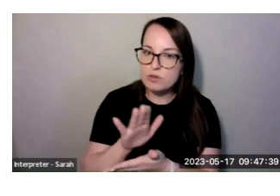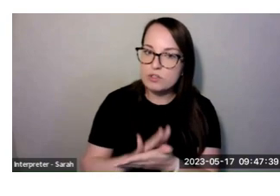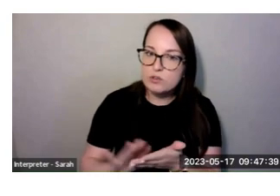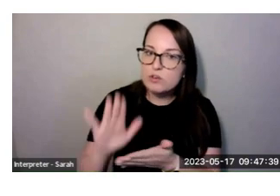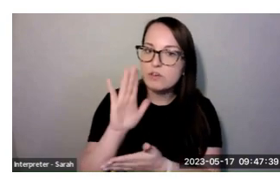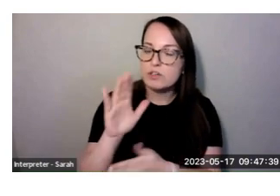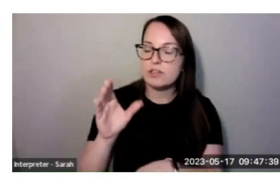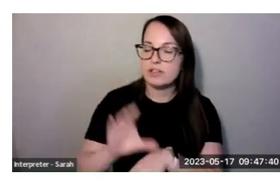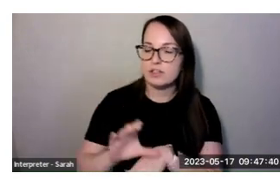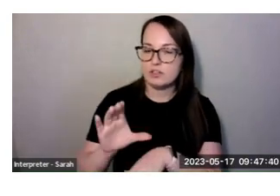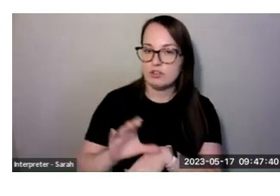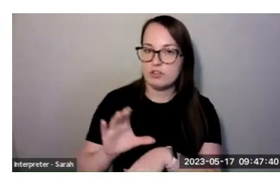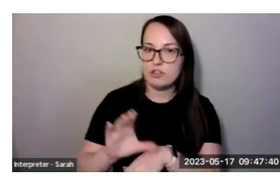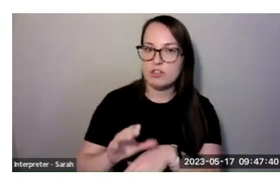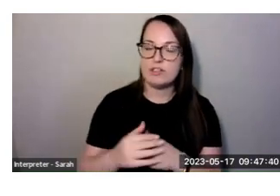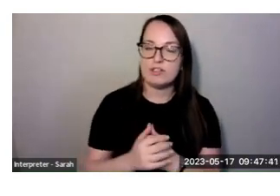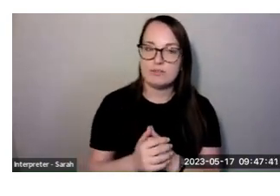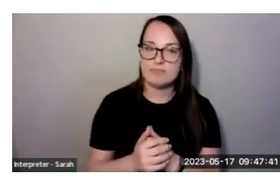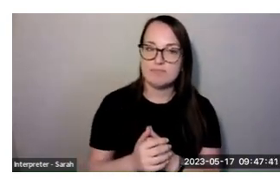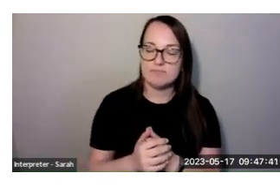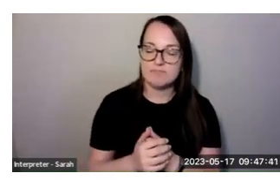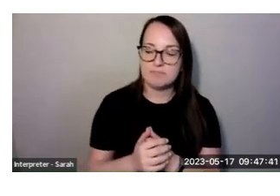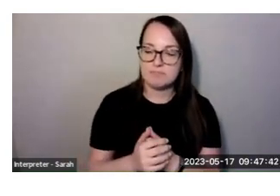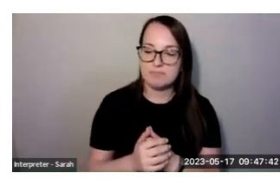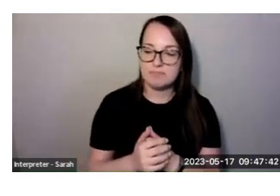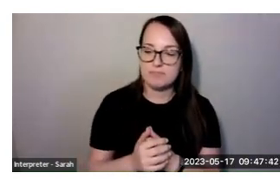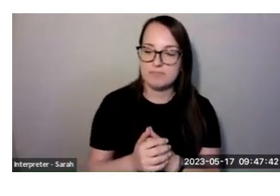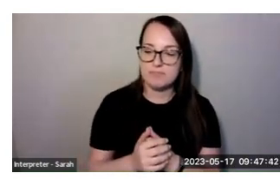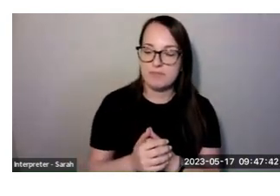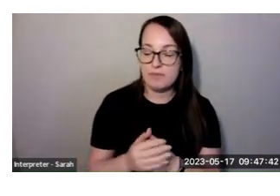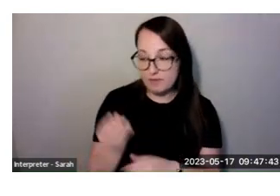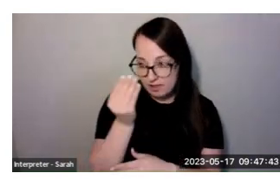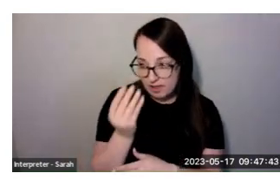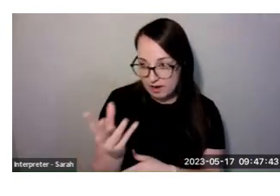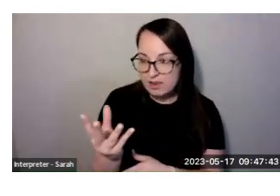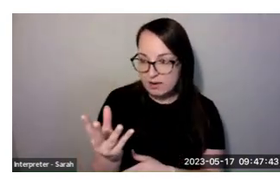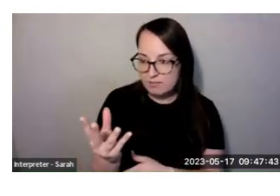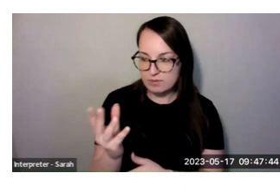of course, to companies and schools,